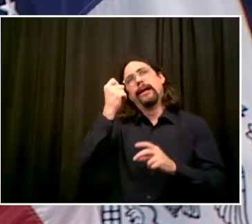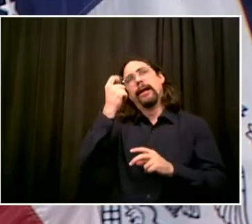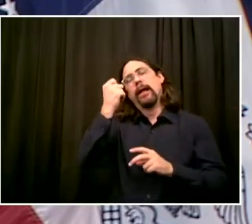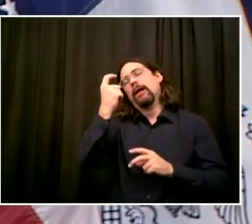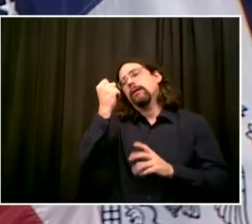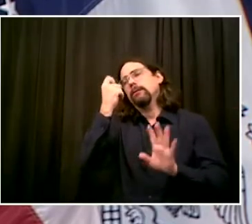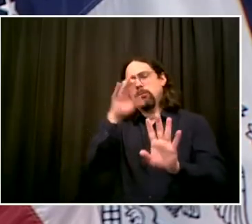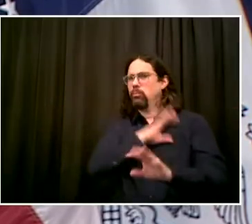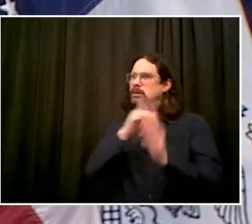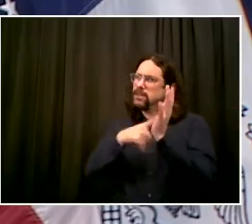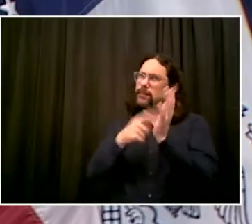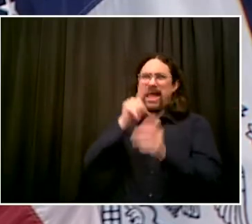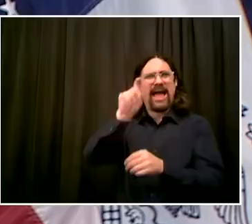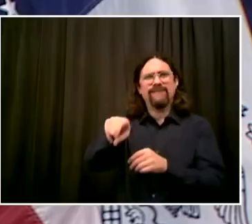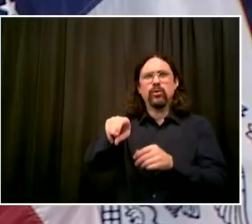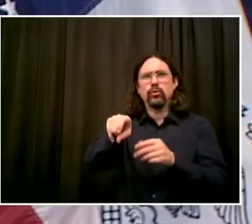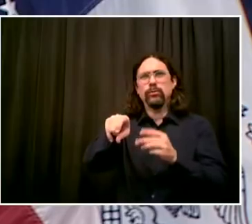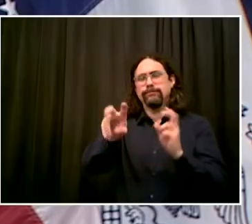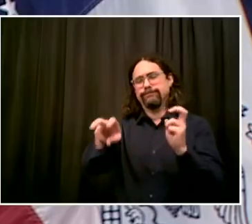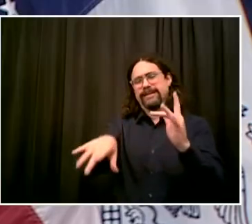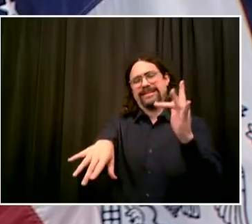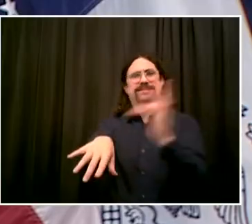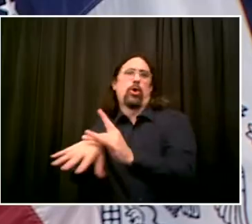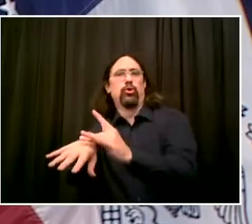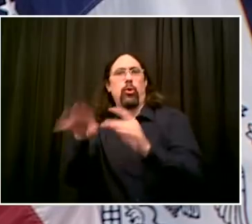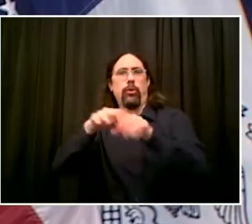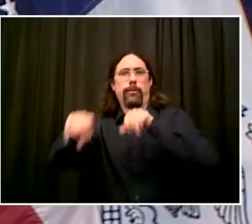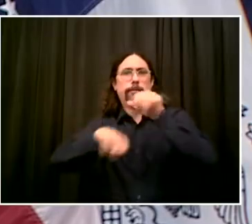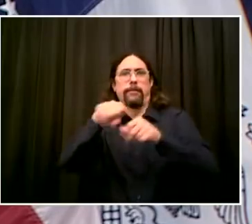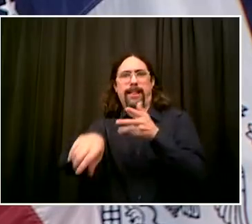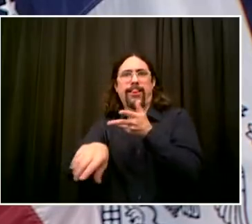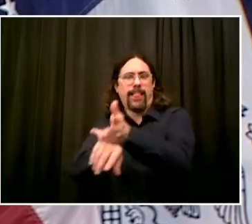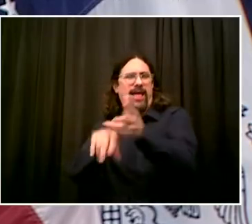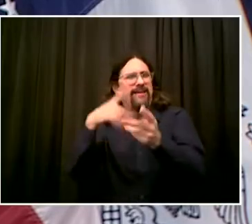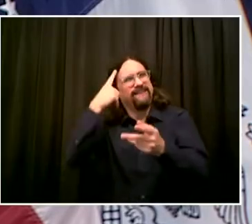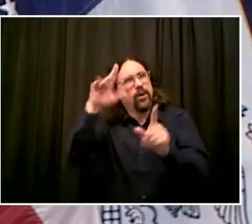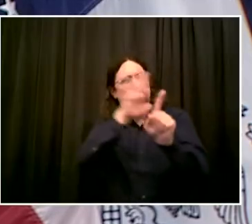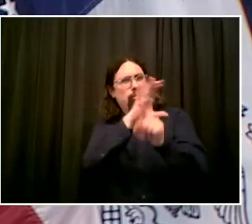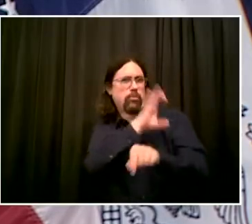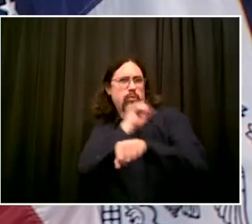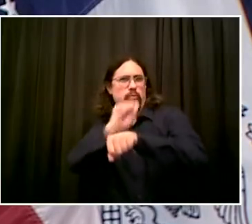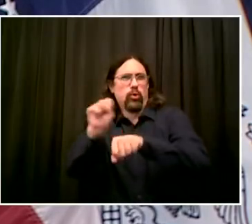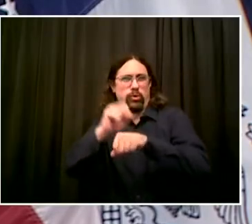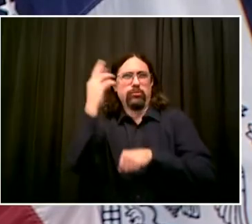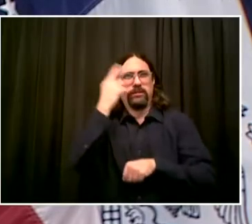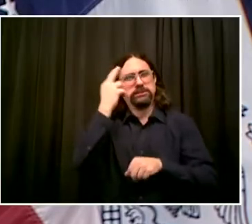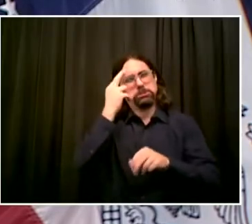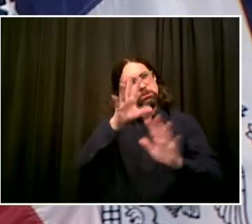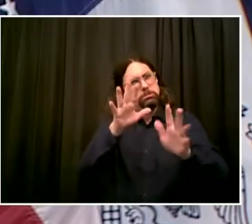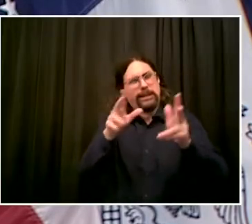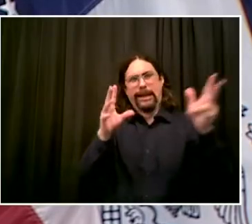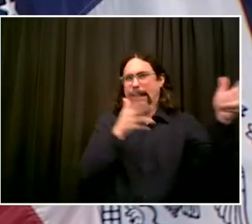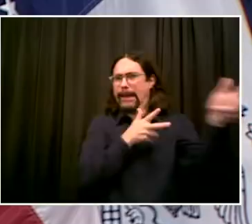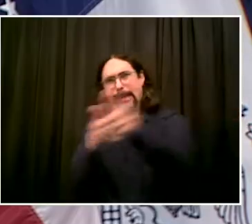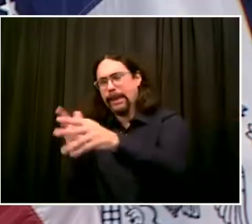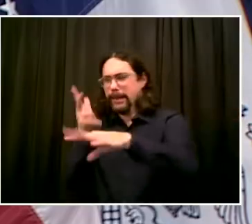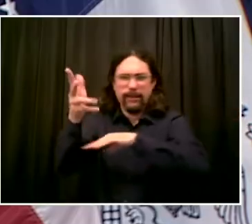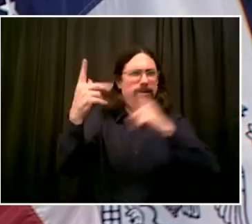BE CONSCIENTIOUS ABOUT GETTING LIPOCVE EHICLES OUT OF BIKE LANES, UNLESS IT'S AN EMGEREYNC, WITH MORE TO DO ON